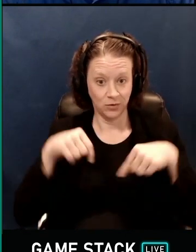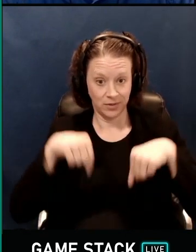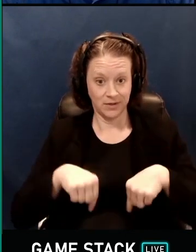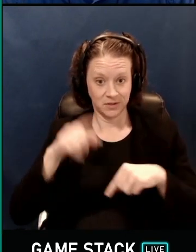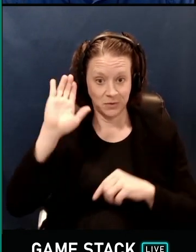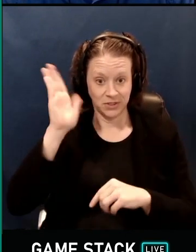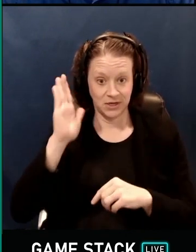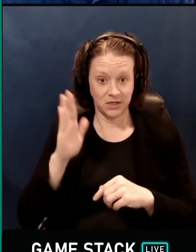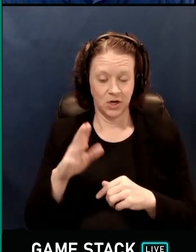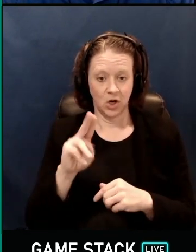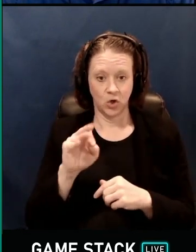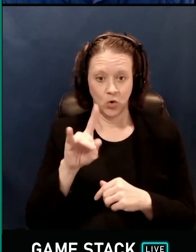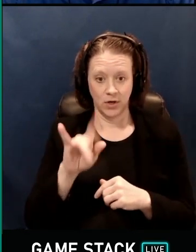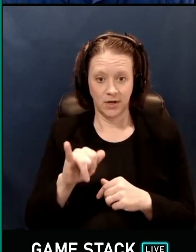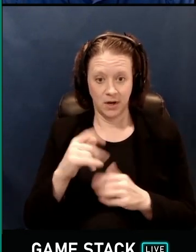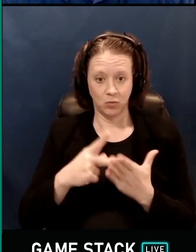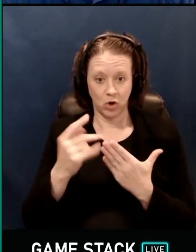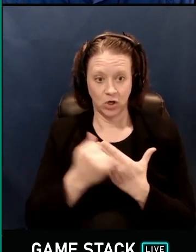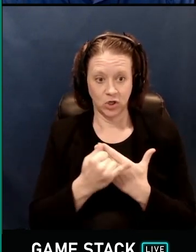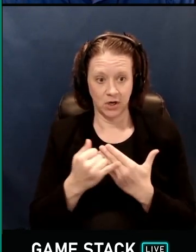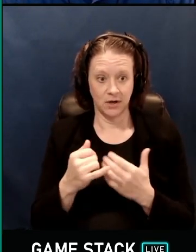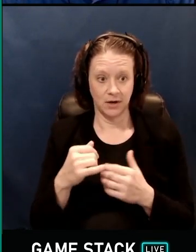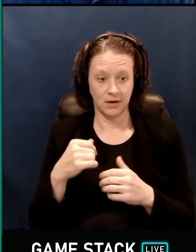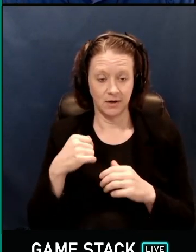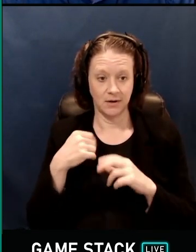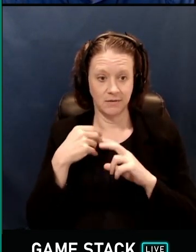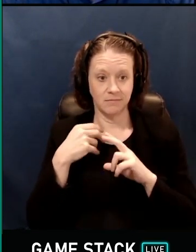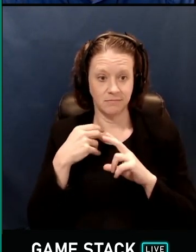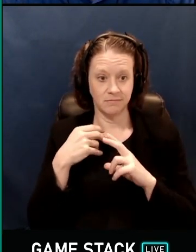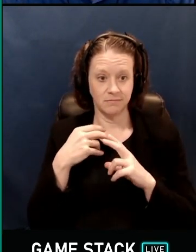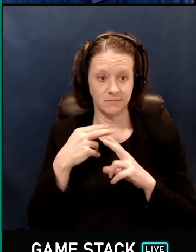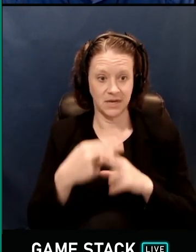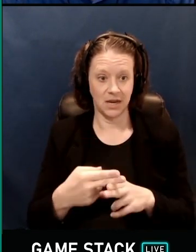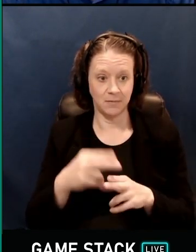Unity project, named The Lost Crypt, is based on the